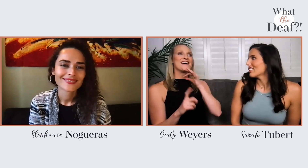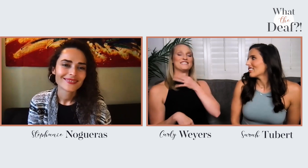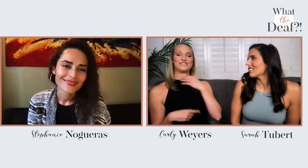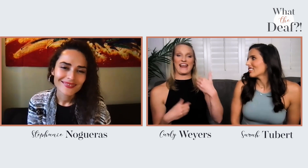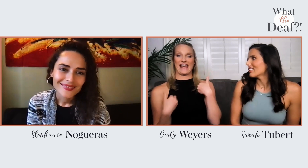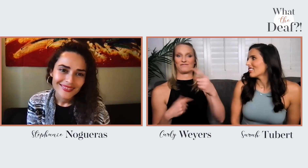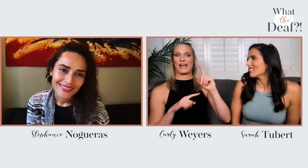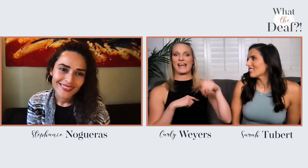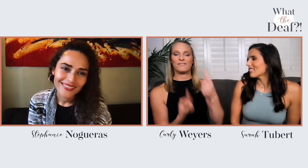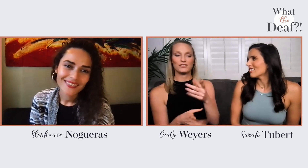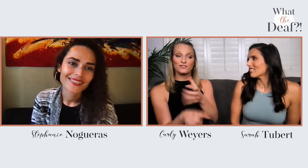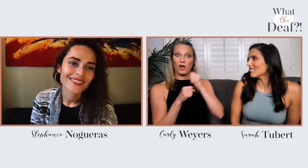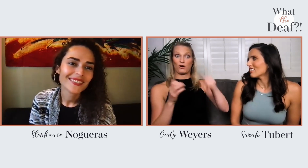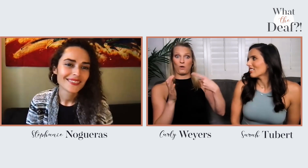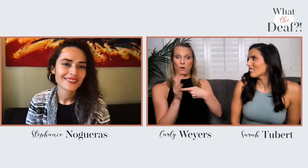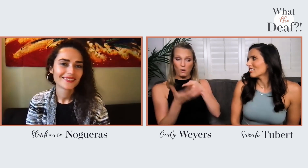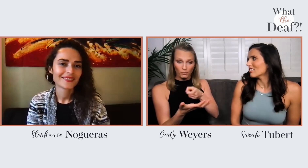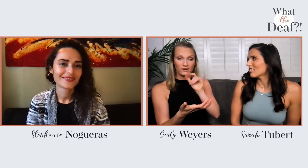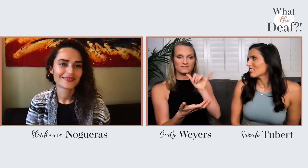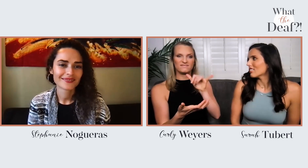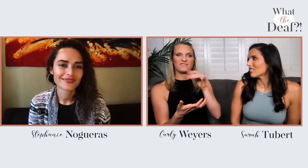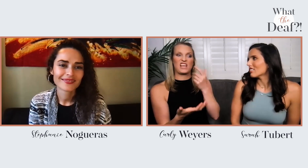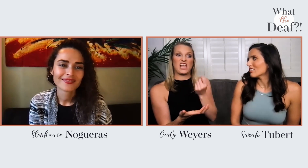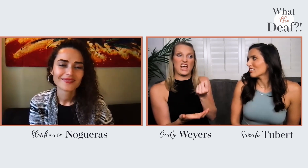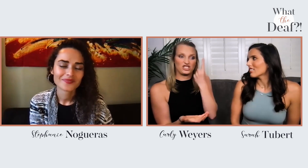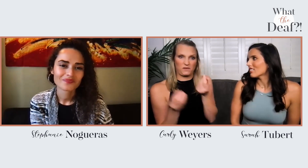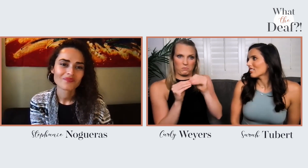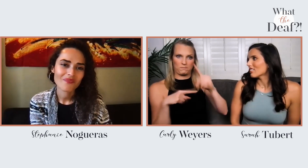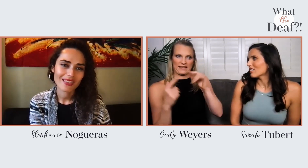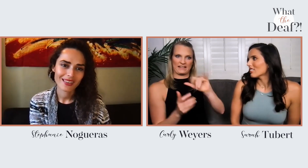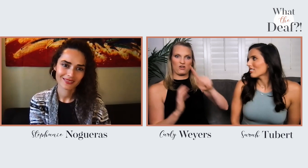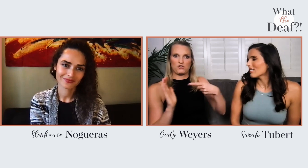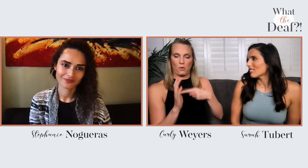So, have you ever gotten a role, and once you understood more about the role,